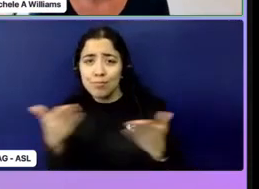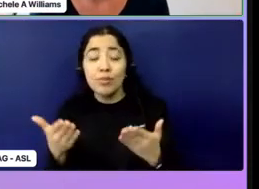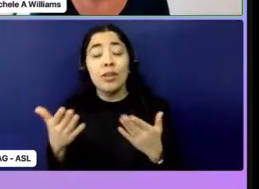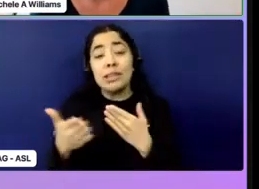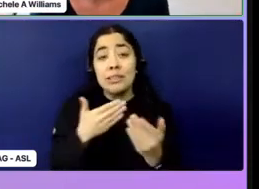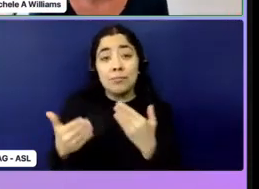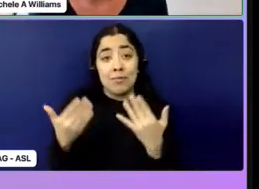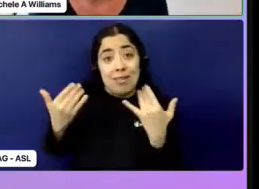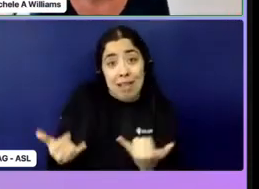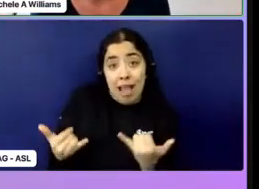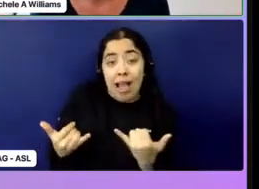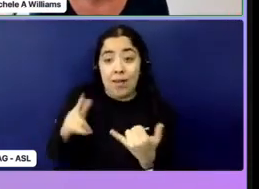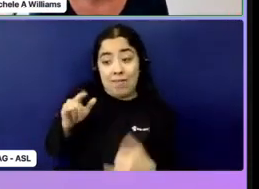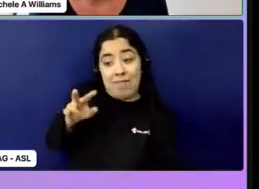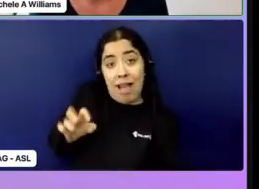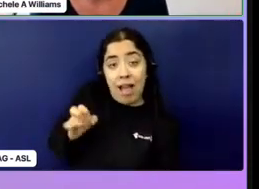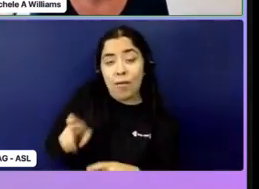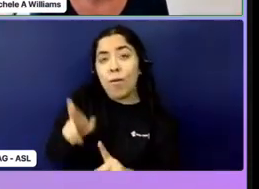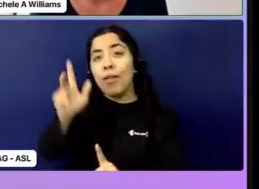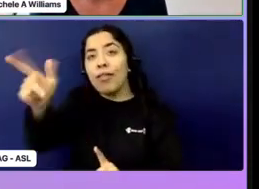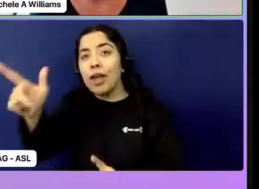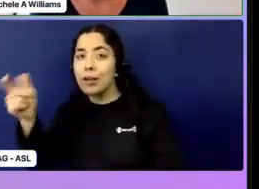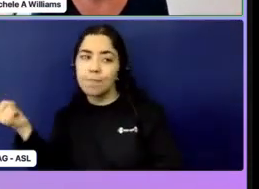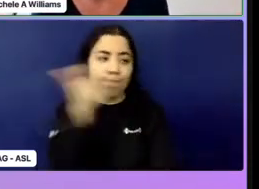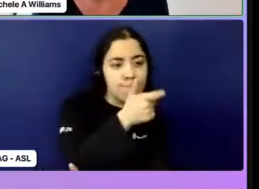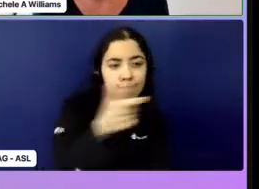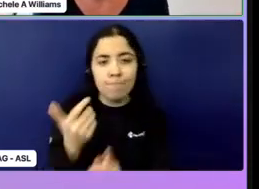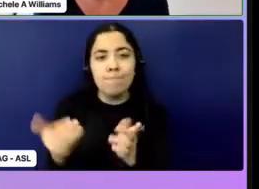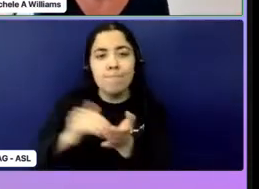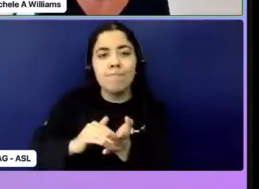all of your information. [Michele A Williams] I